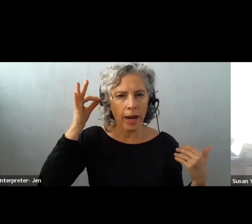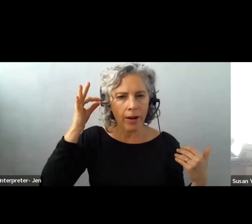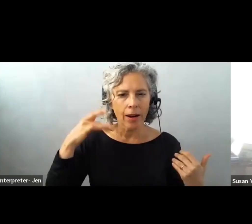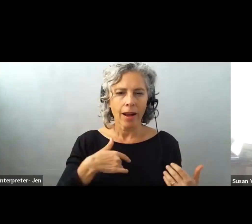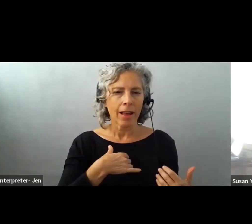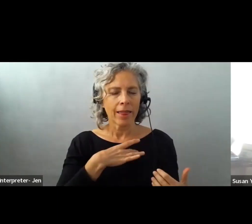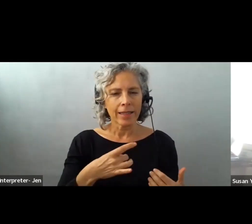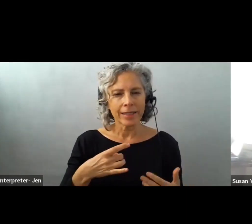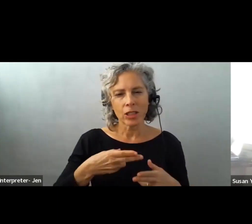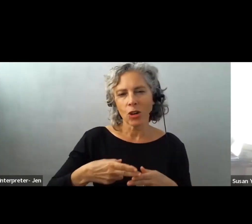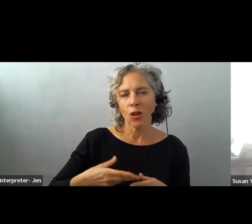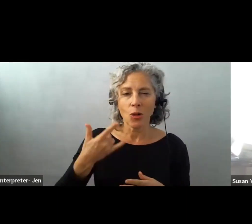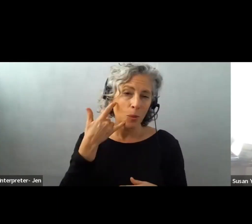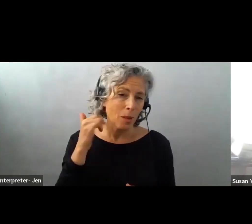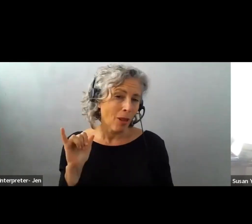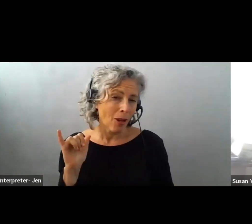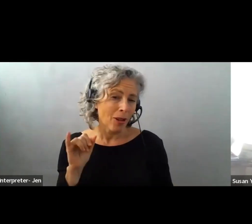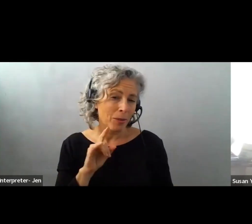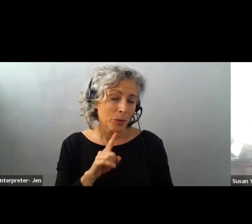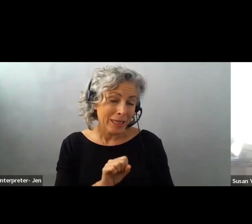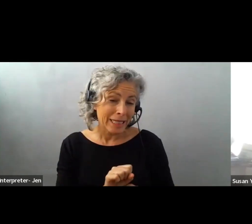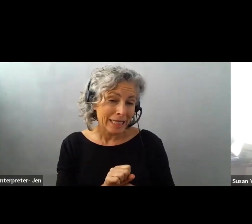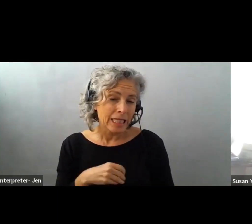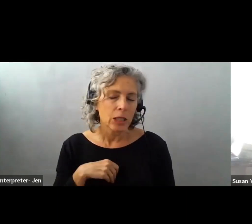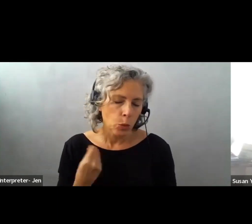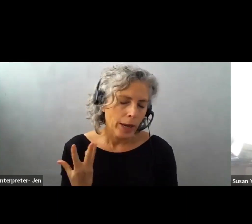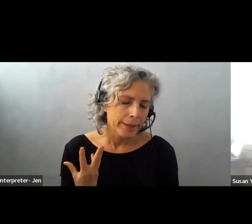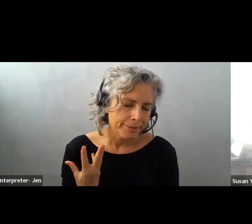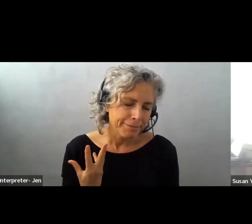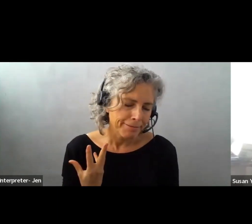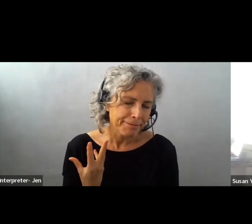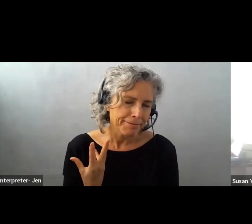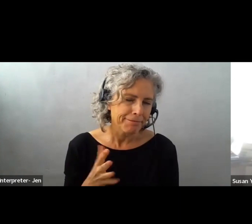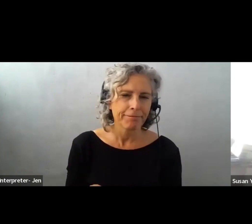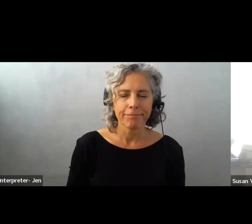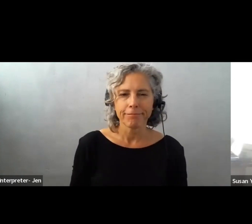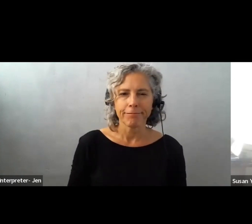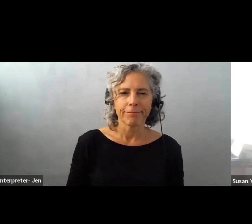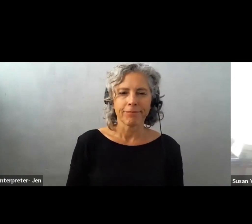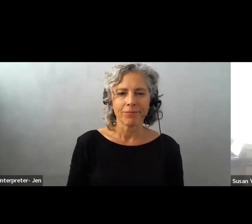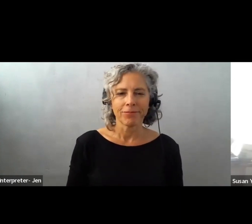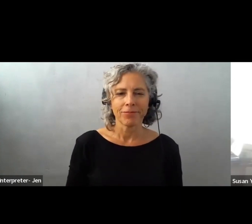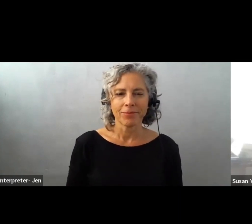think of as blonde. But really it's white hair. I just I'm